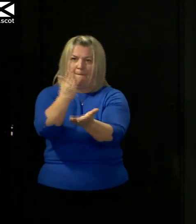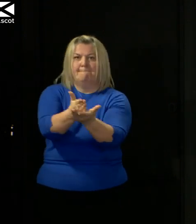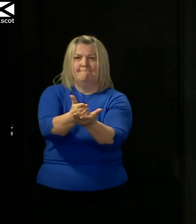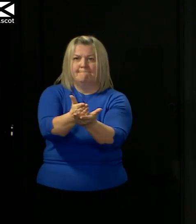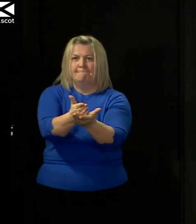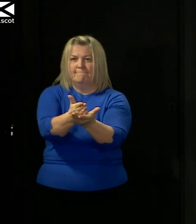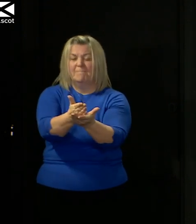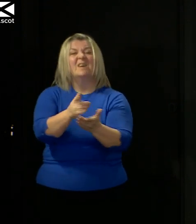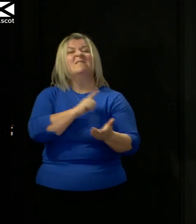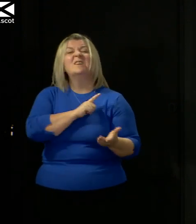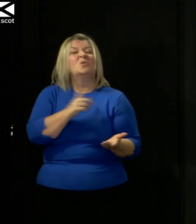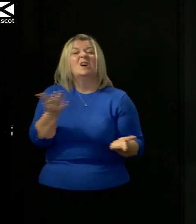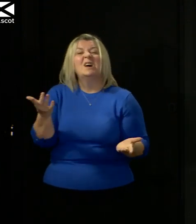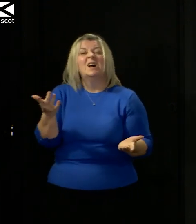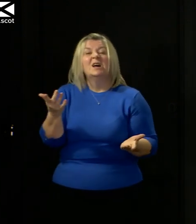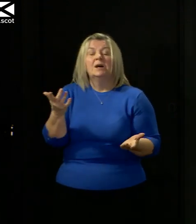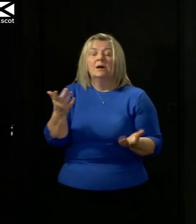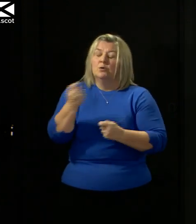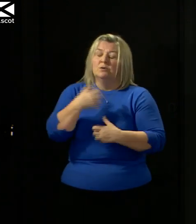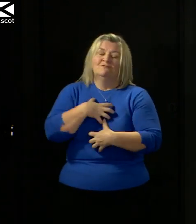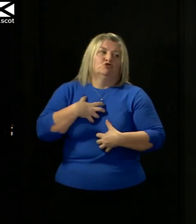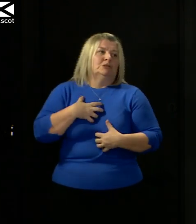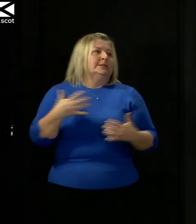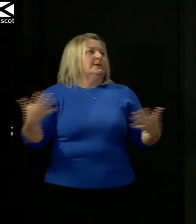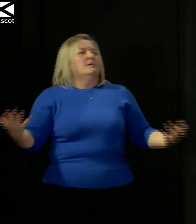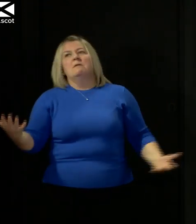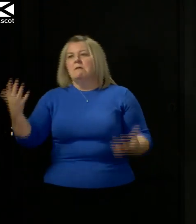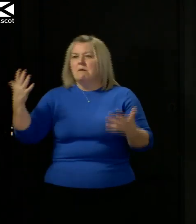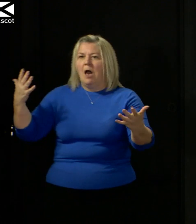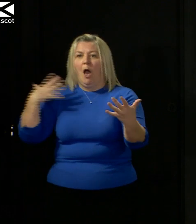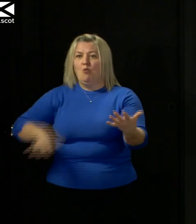and it can frustrate me as much as others it's just a bit longer to get to